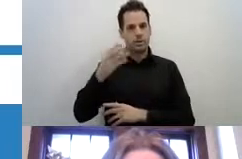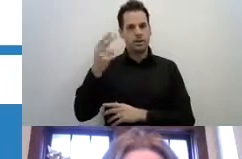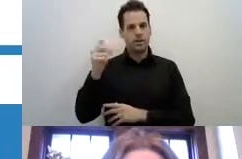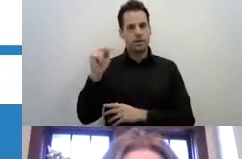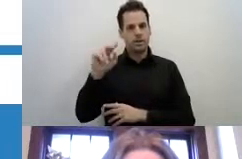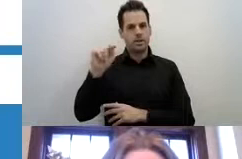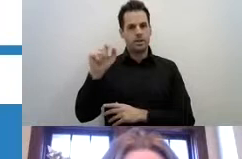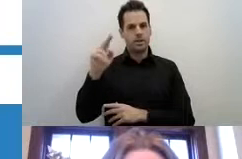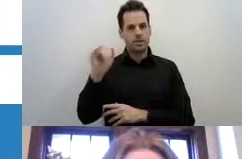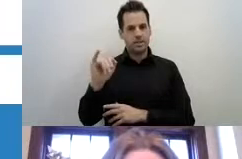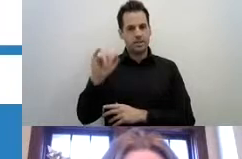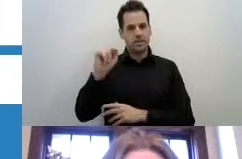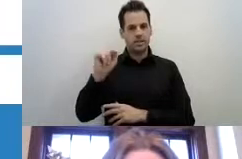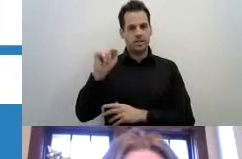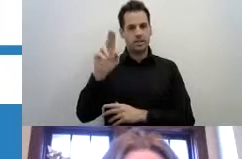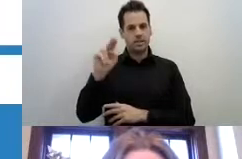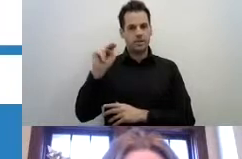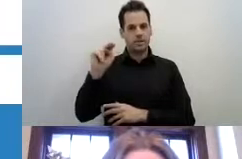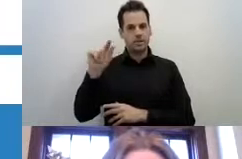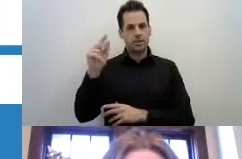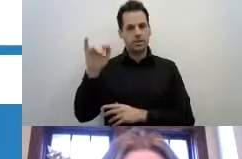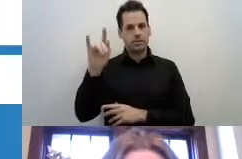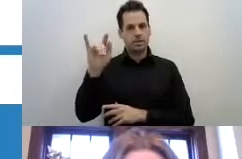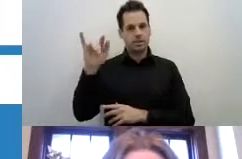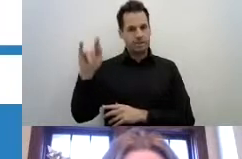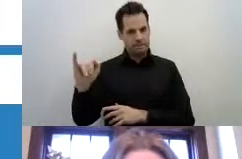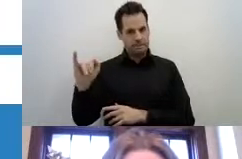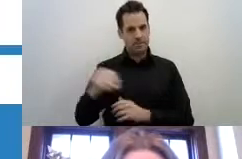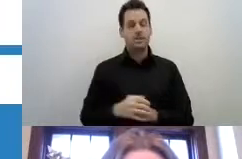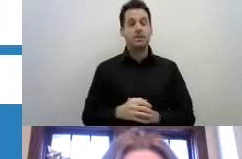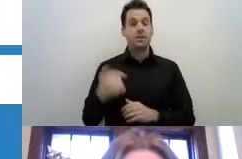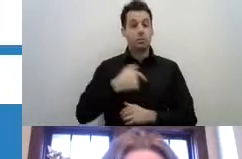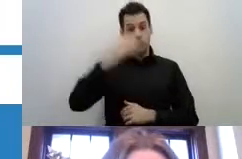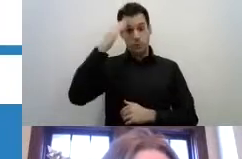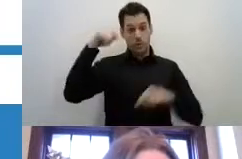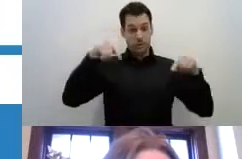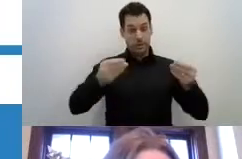see we acknowledge the fact that we are guests on this land and we would like to